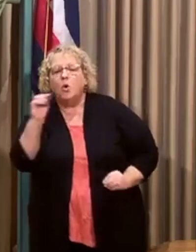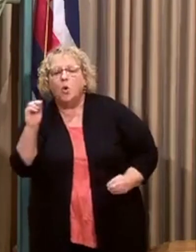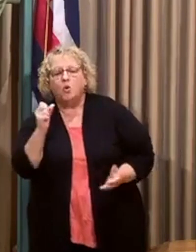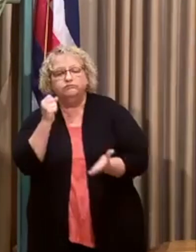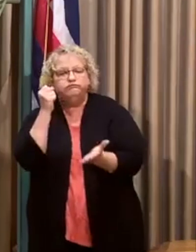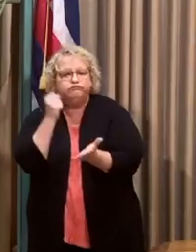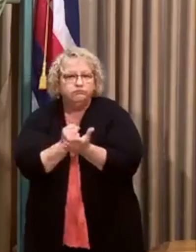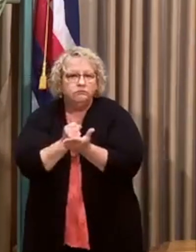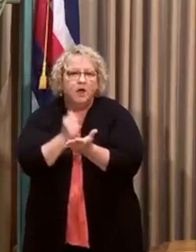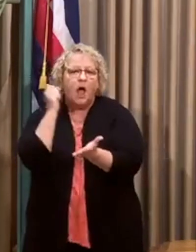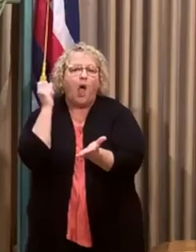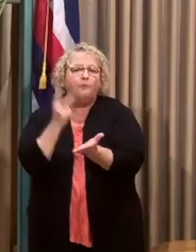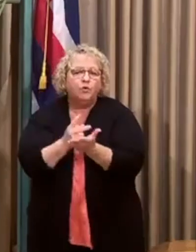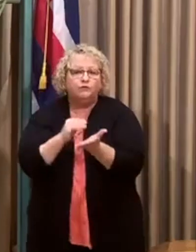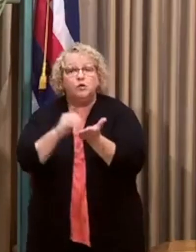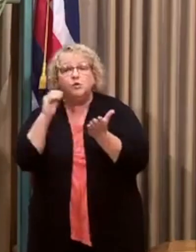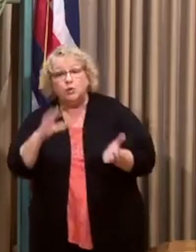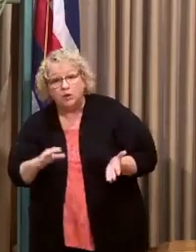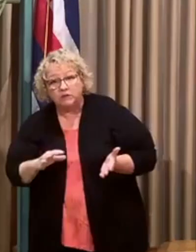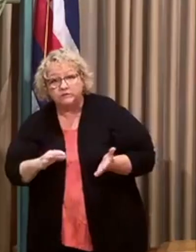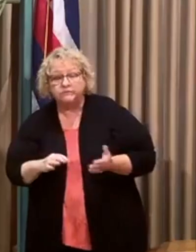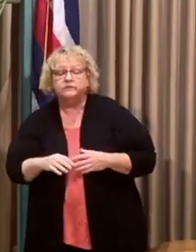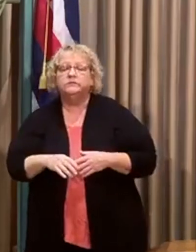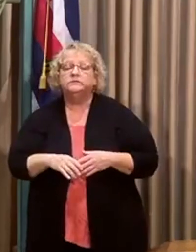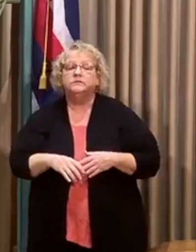So one of the benefits of having one intake system,